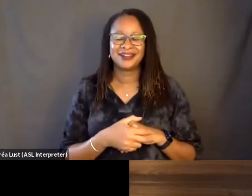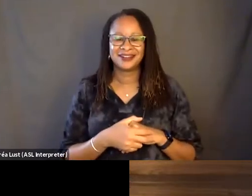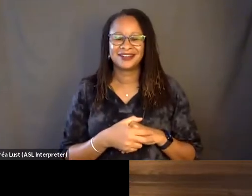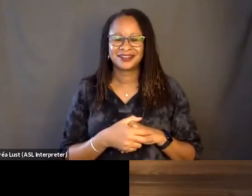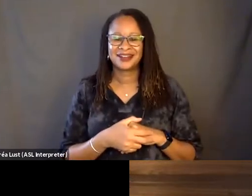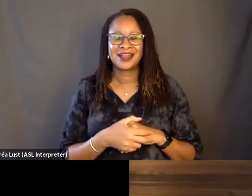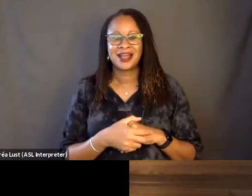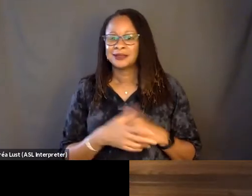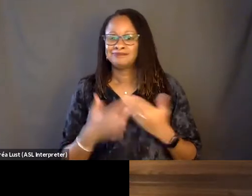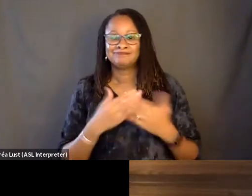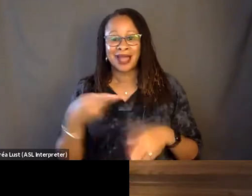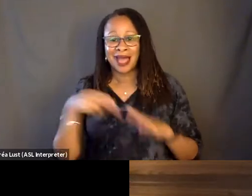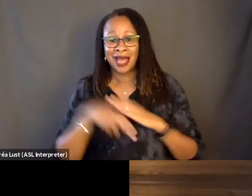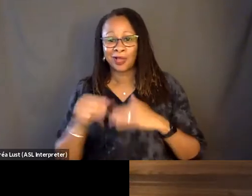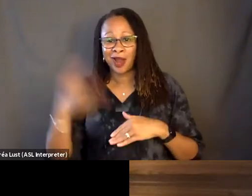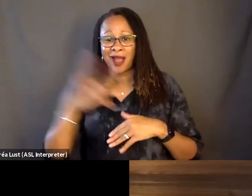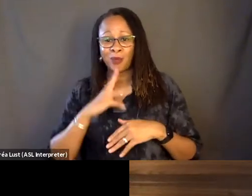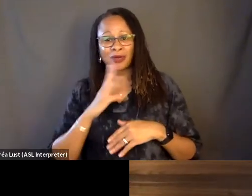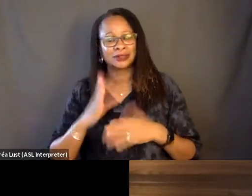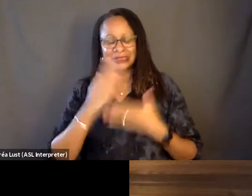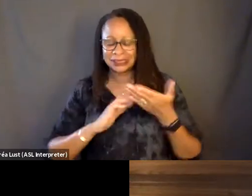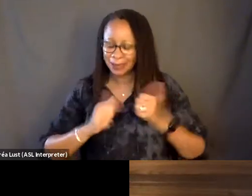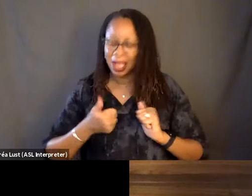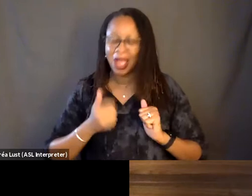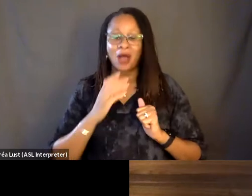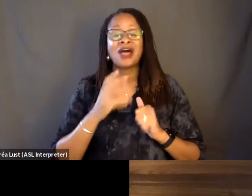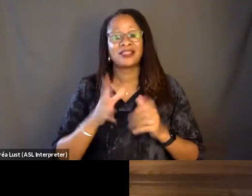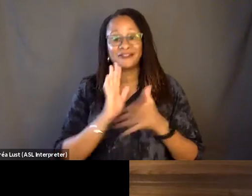come hell or high water, we're going to somehow get this film out there.